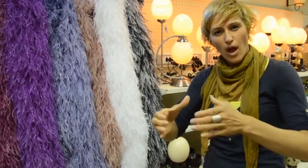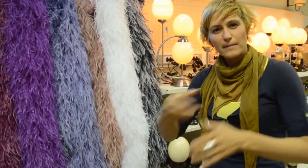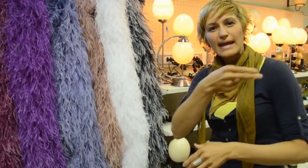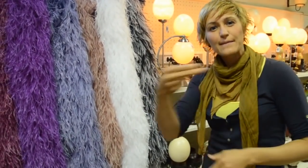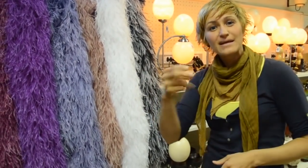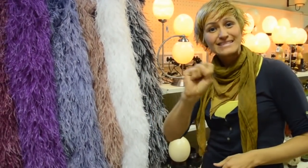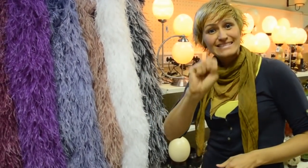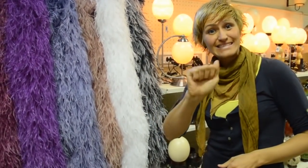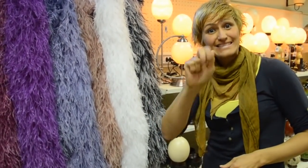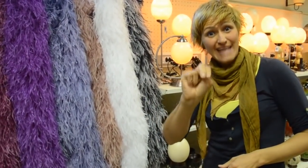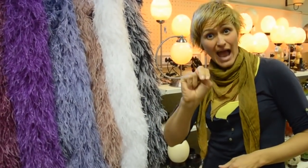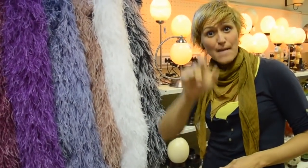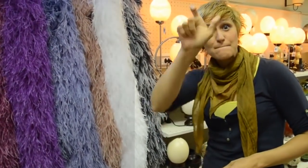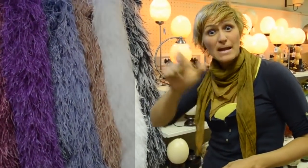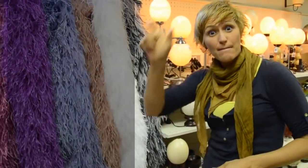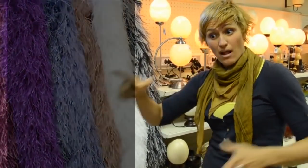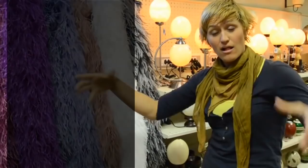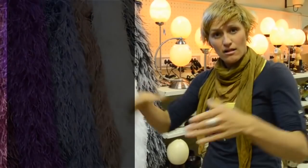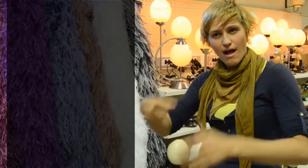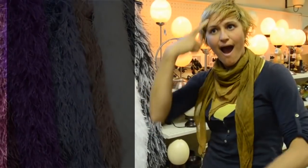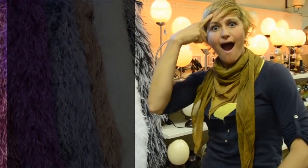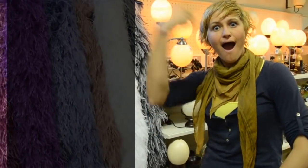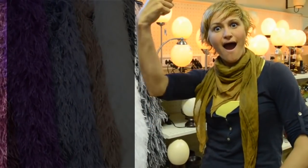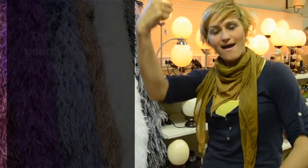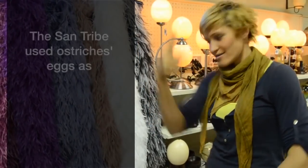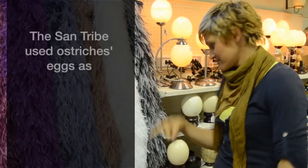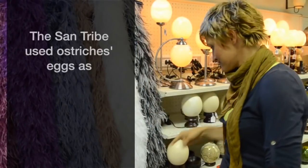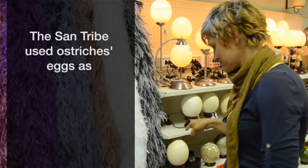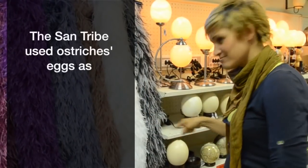There is an African tribe called the San Tribe.